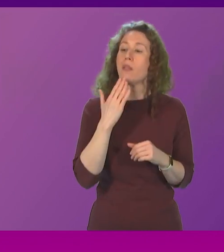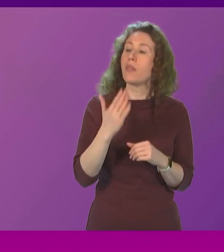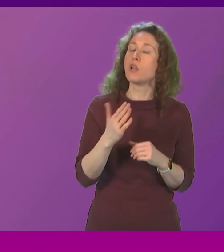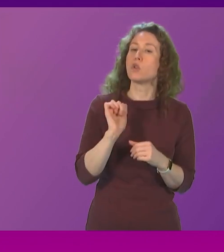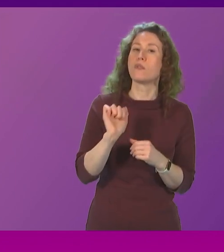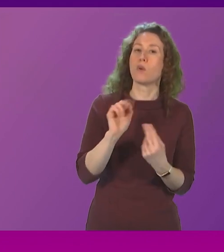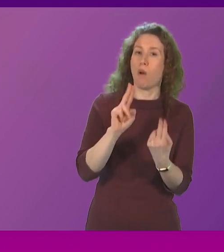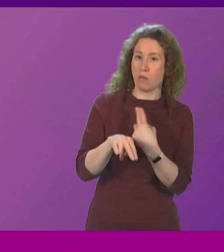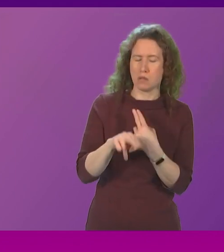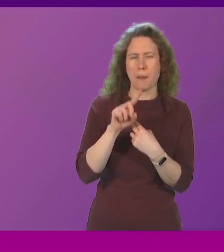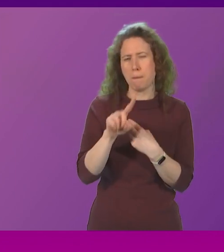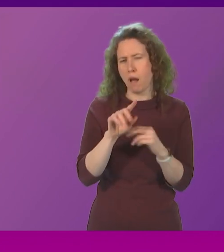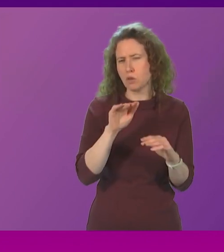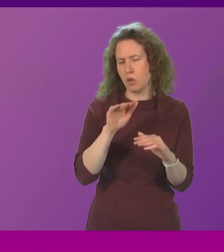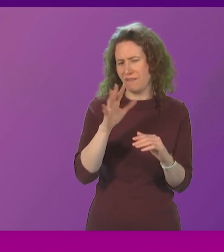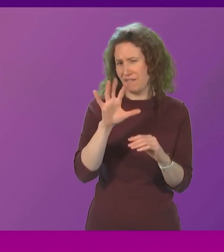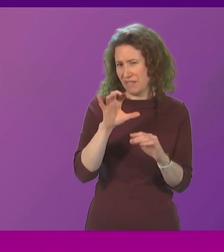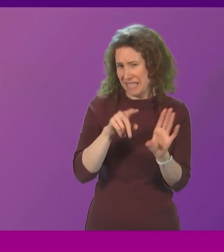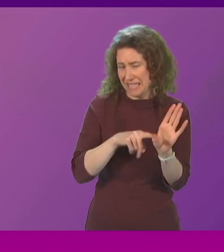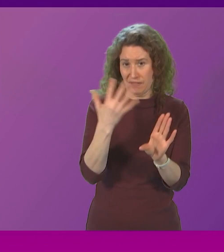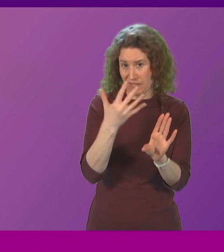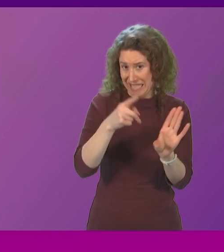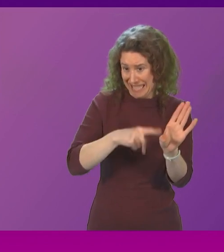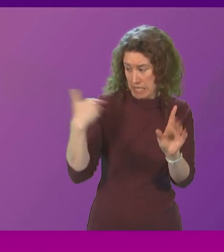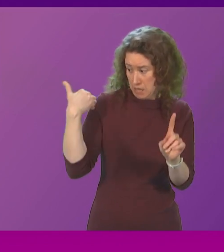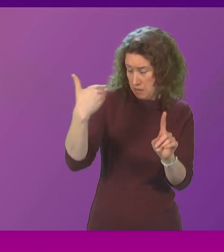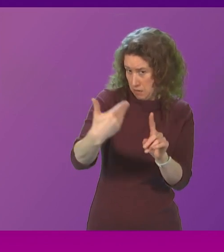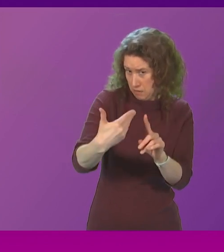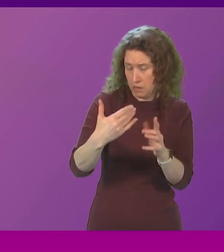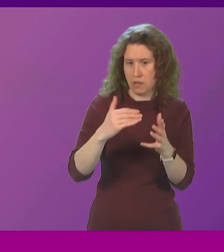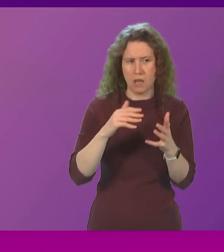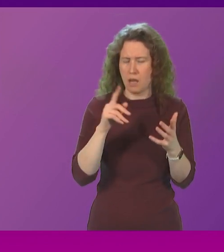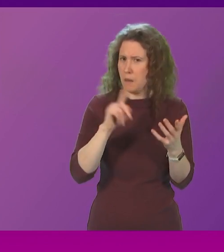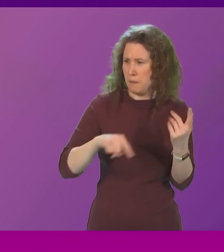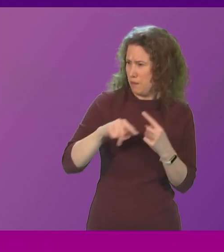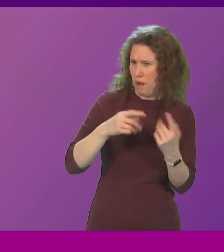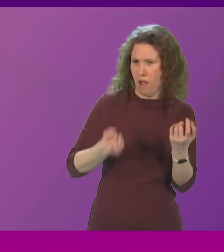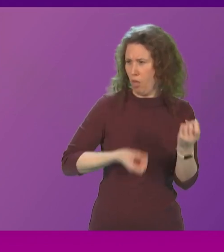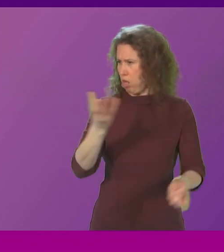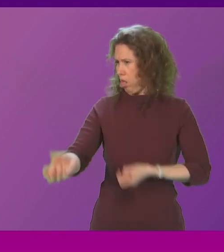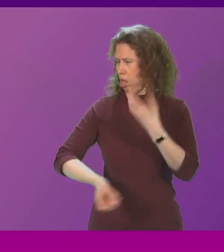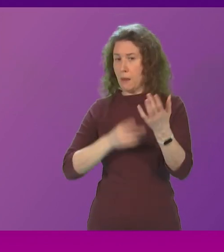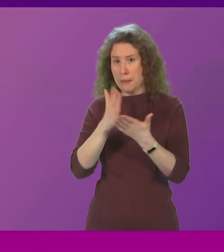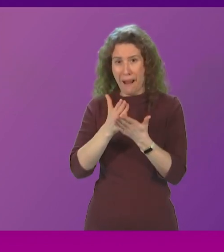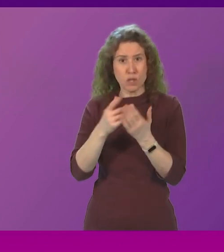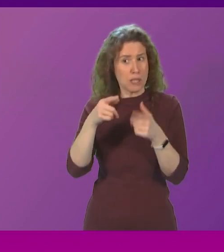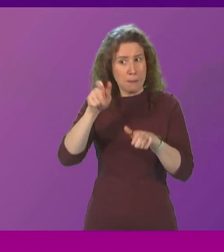Over 15 years, the Scottish National Party has squandered Labour’s legacy. People are poorer. Relative poverty is up.